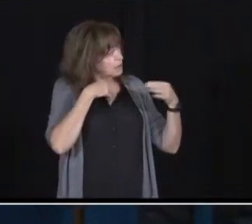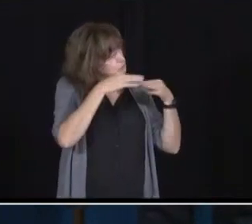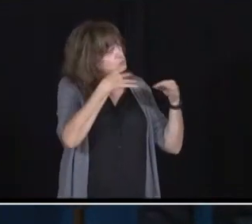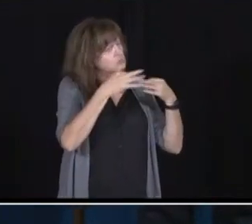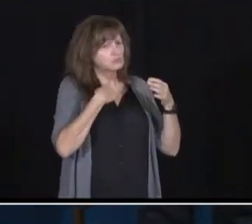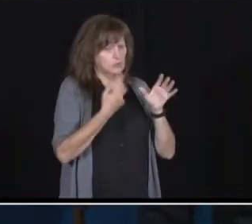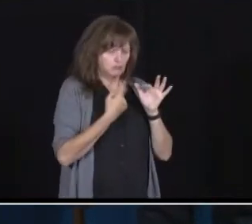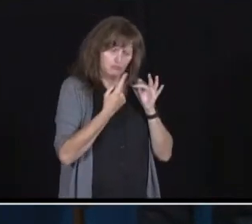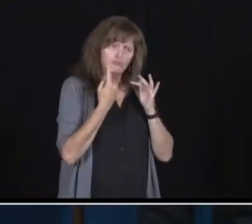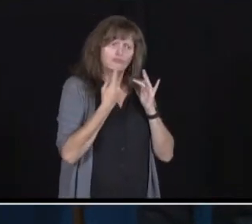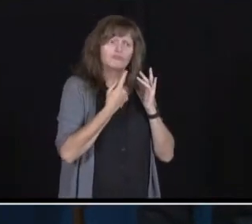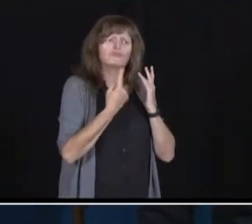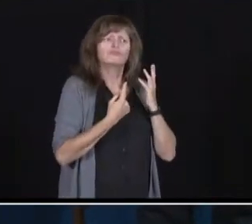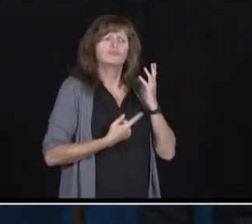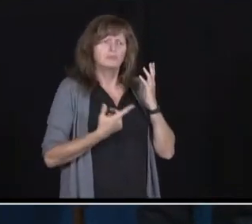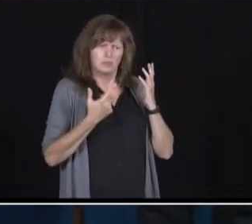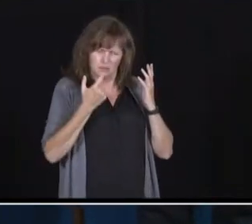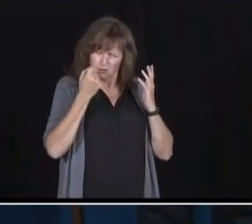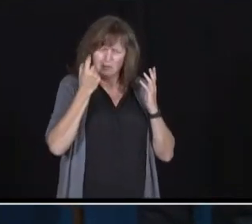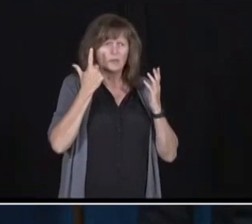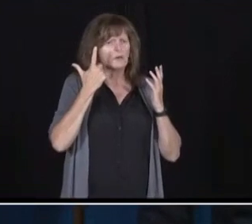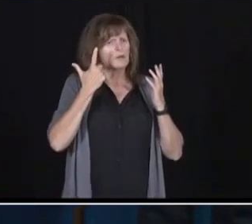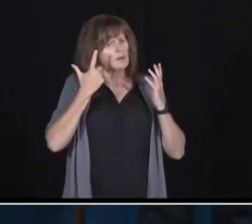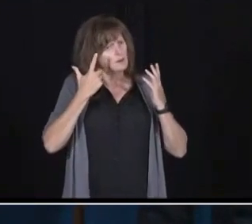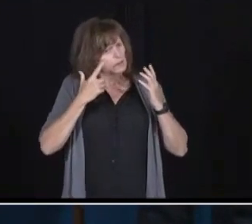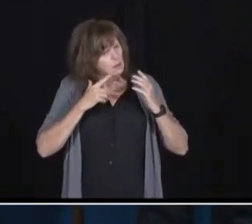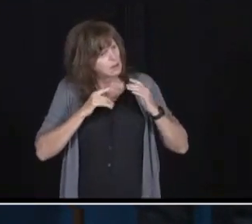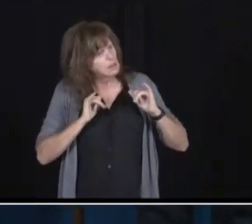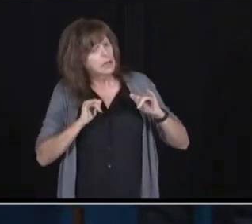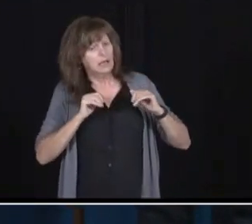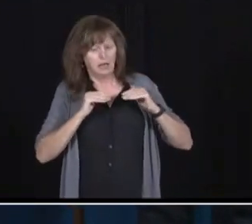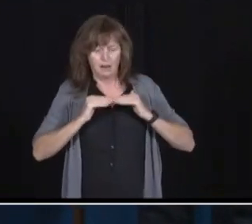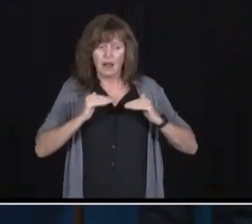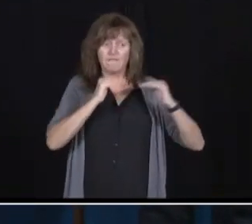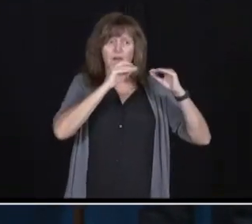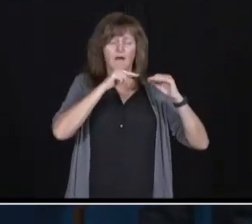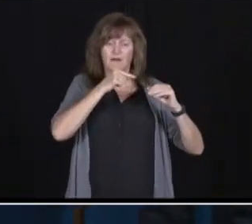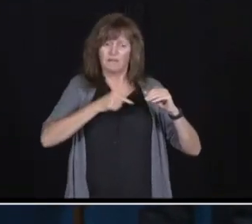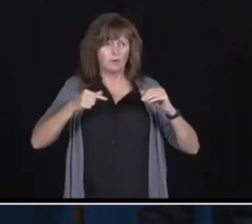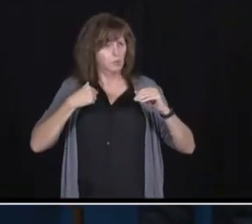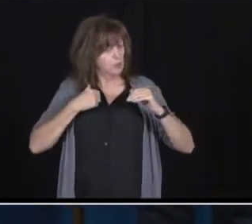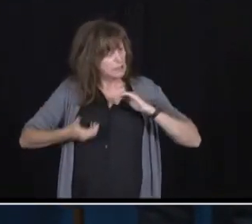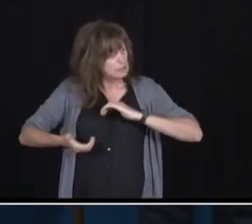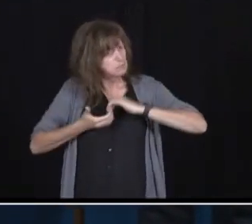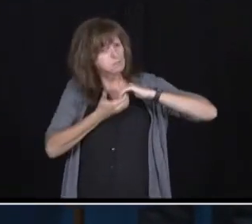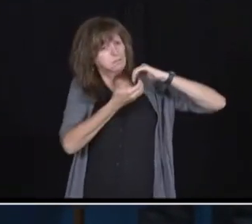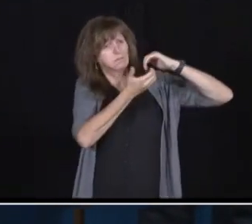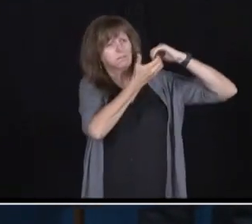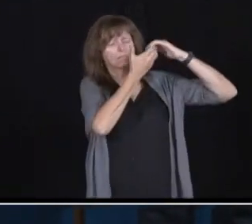milling dollars from the federal government? Why does Ontario even need that money if Ontario indeed has the best plan in the country?